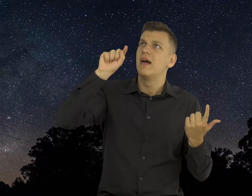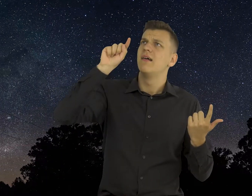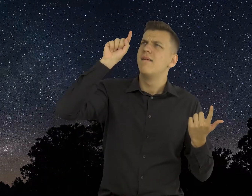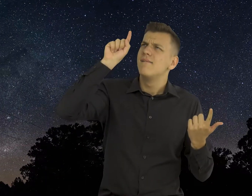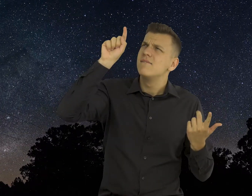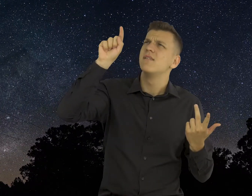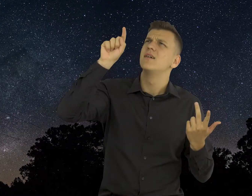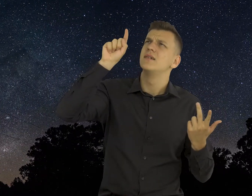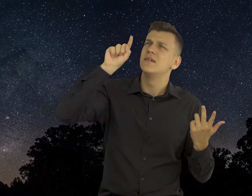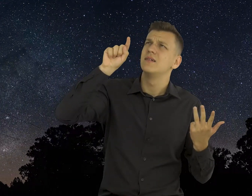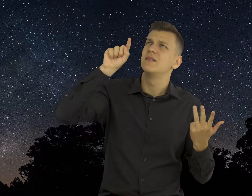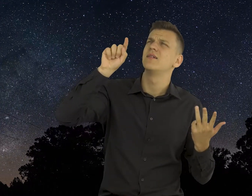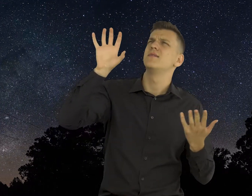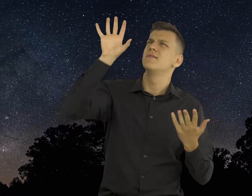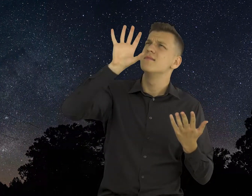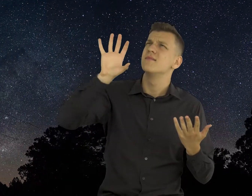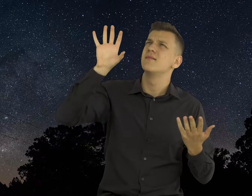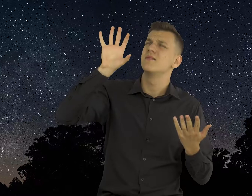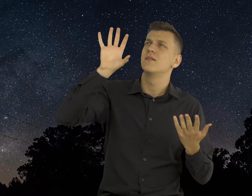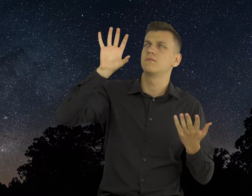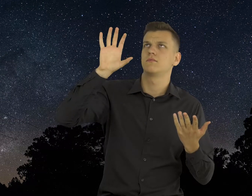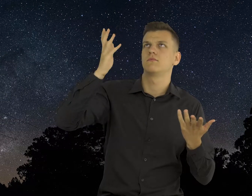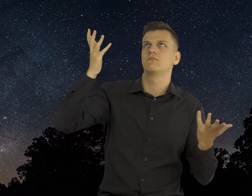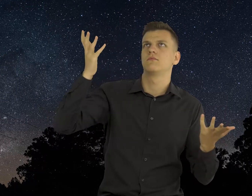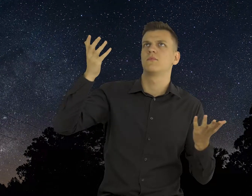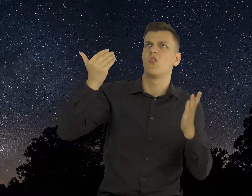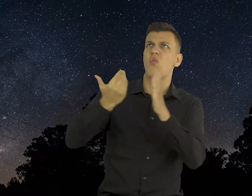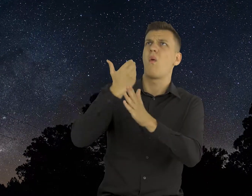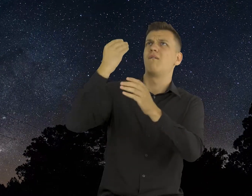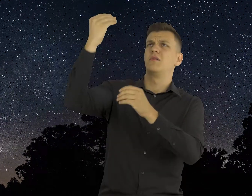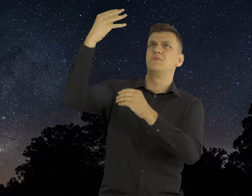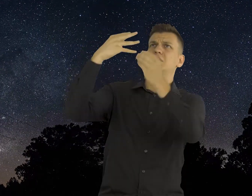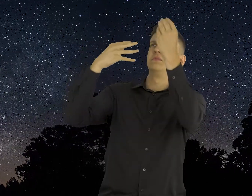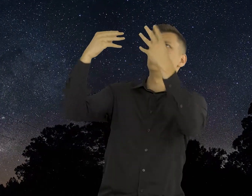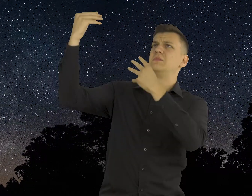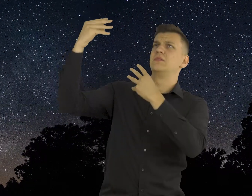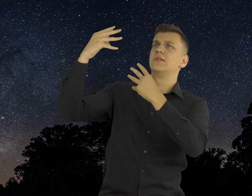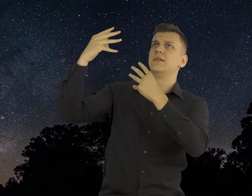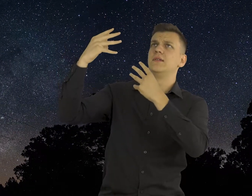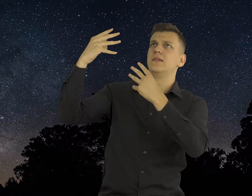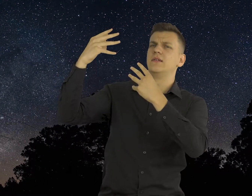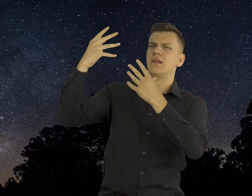What’s more, the longer you look at the sky, the more stars you see.